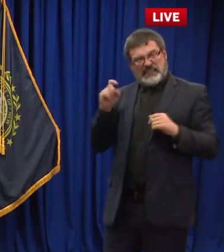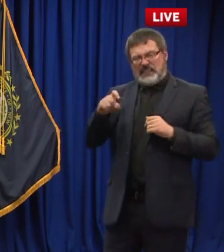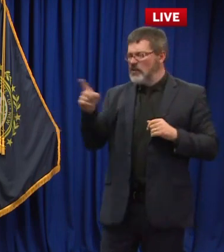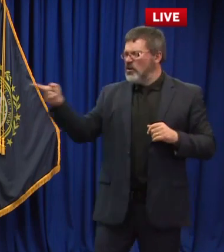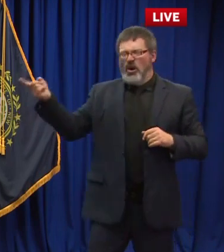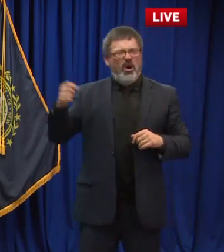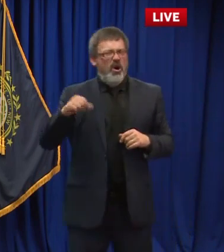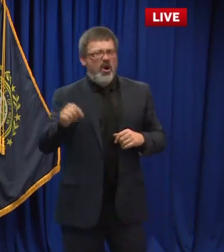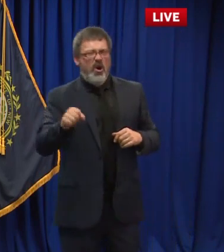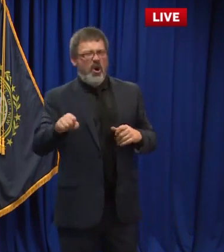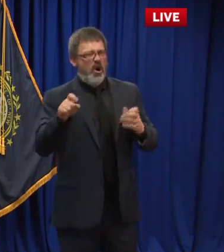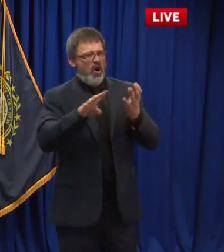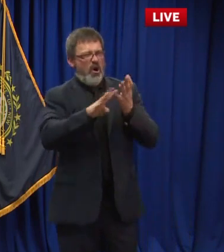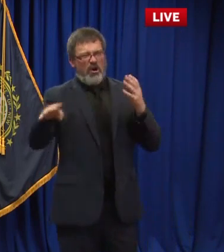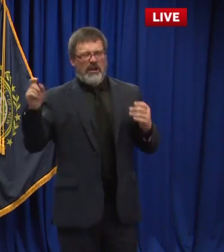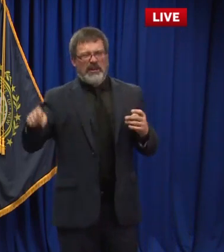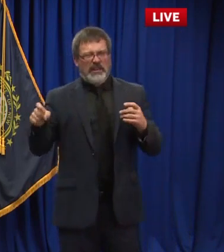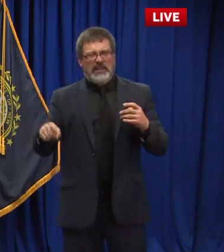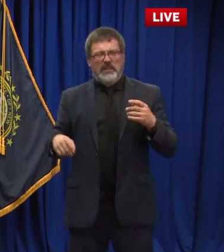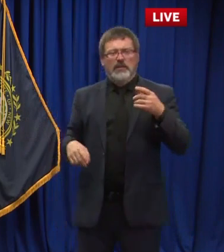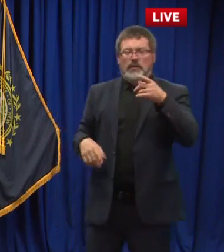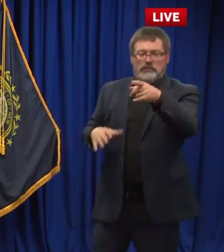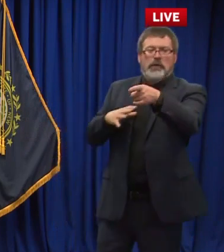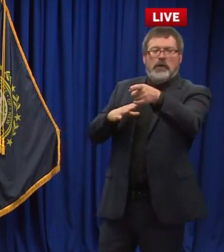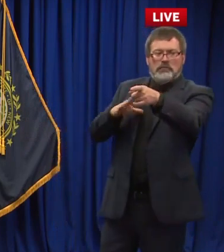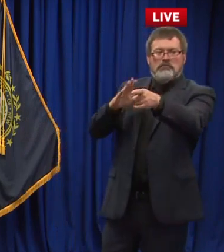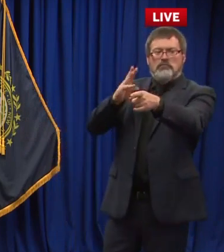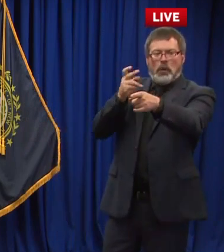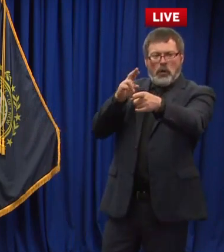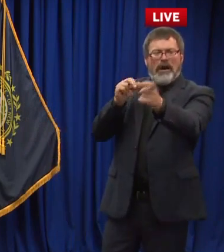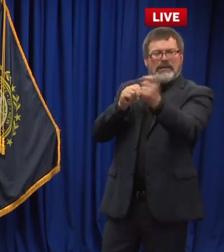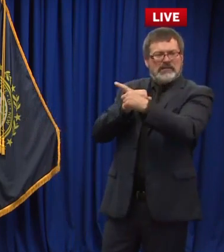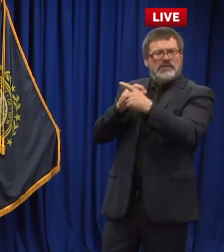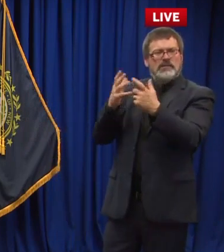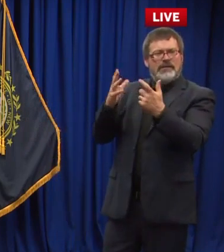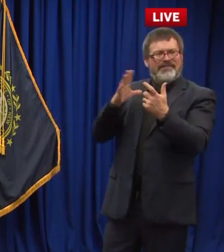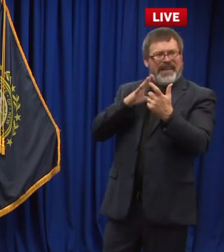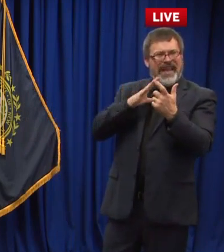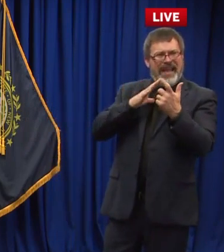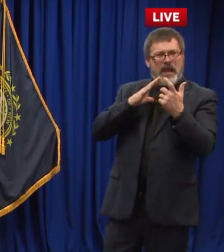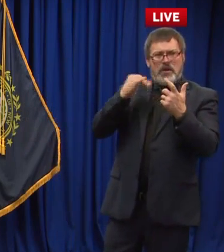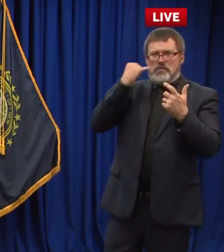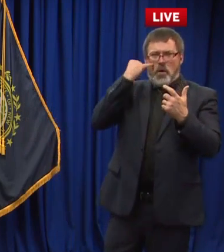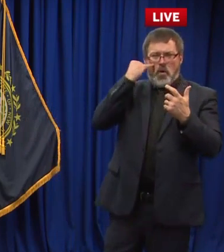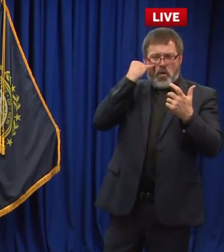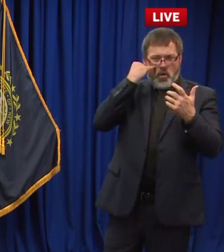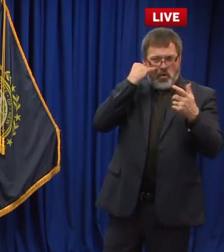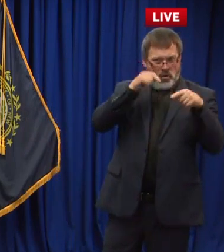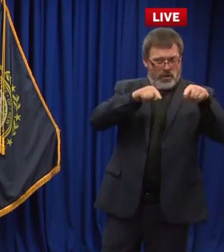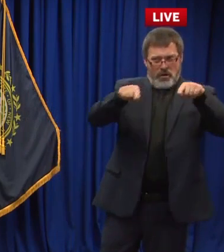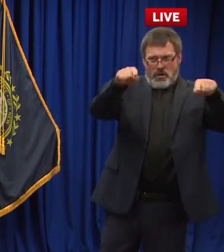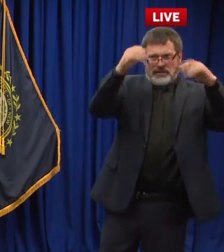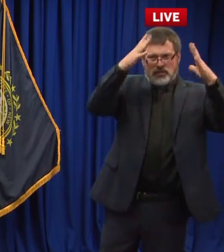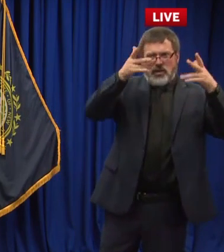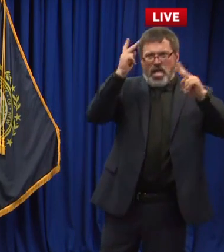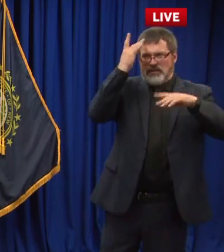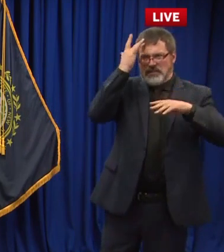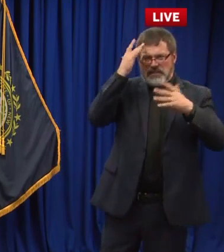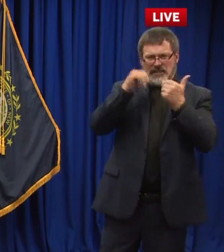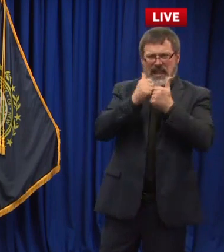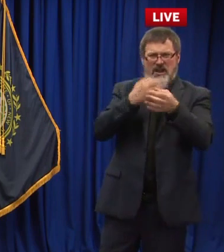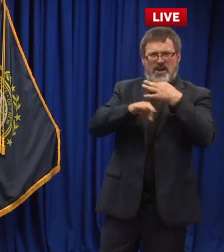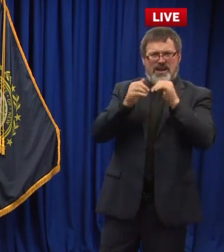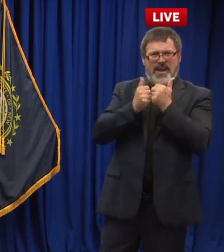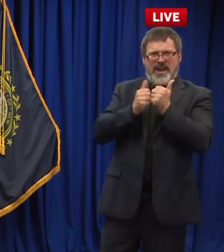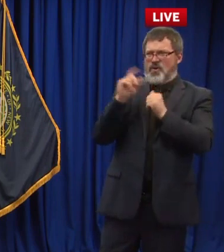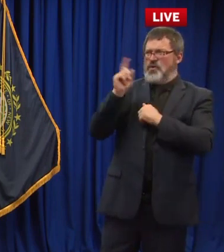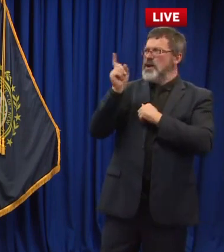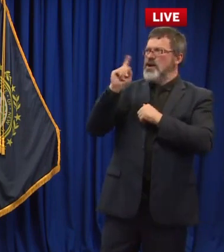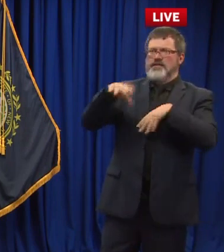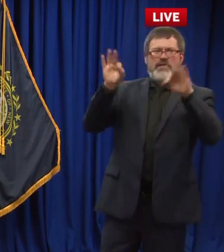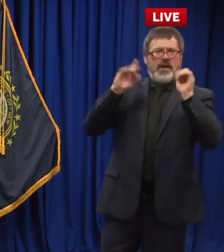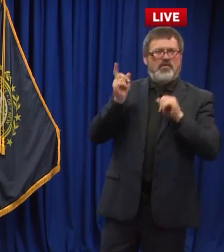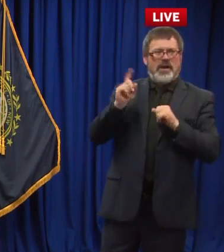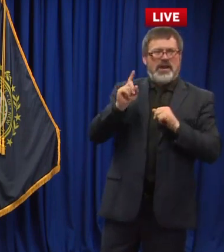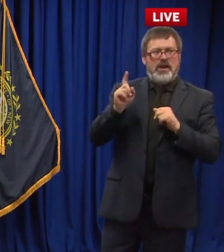EVEN TEACHERS IN A REGULAR SCHOOL YEAR WILL PLOW THROUGH MILD SYMPTOMS BUT THEY CAN’T DO THAT THIS TIME.